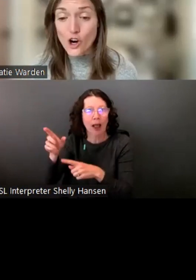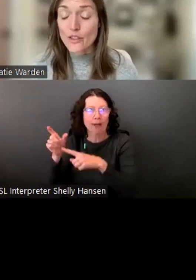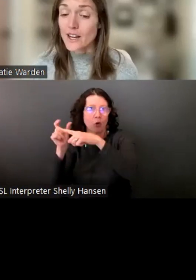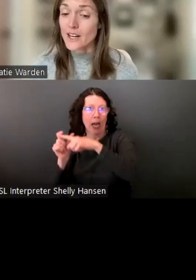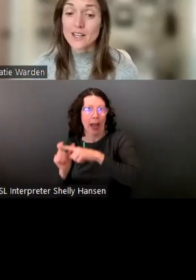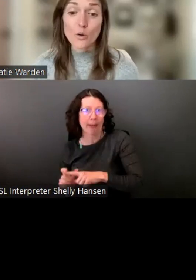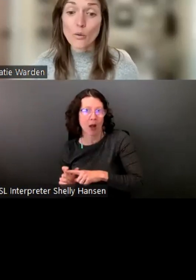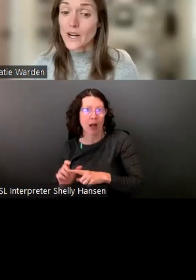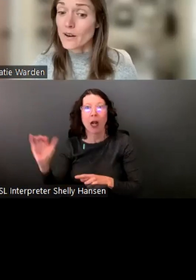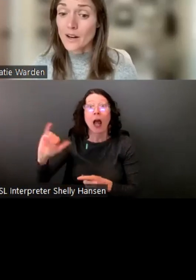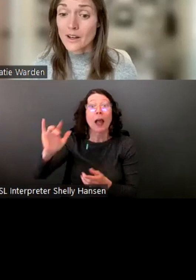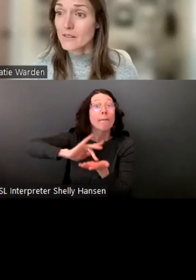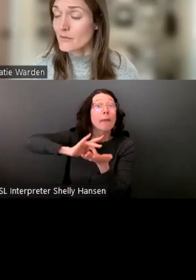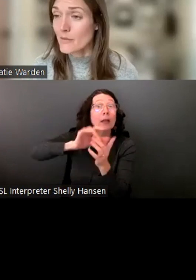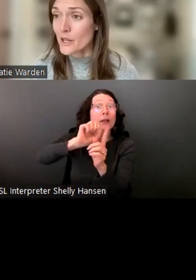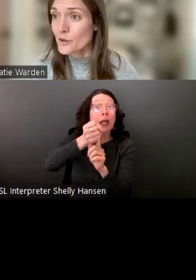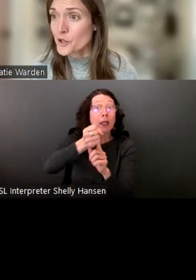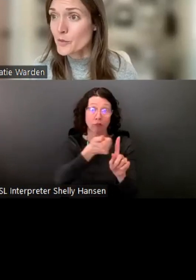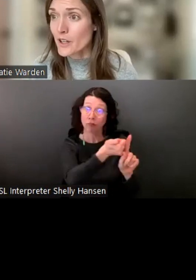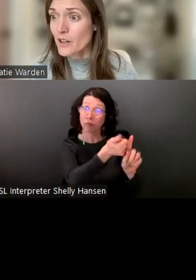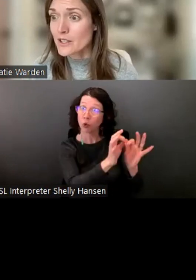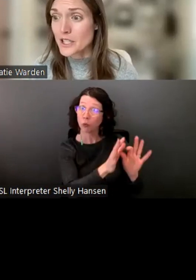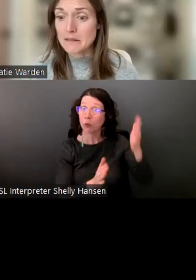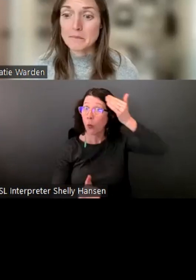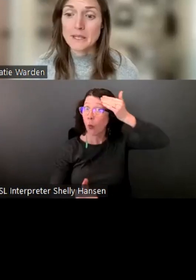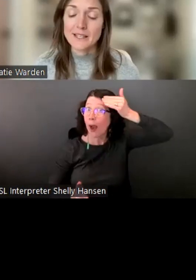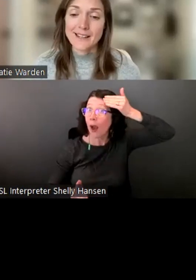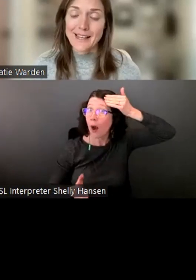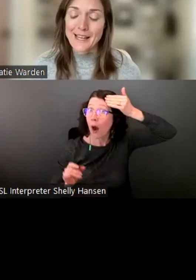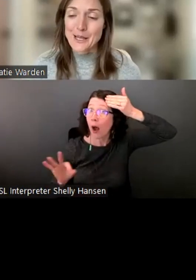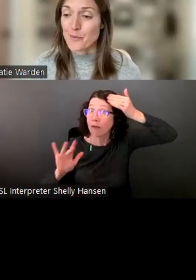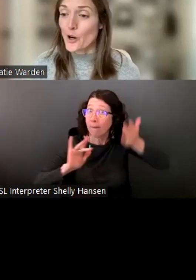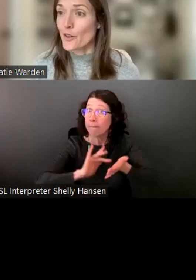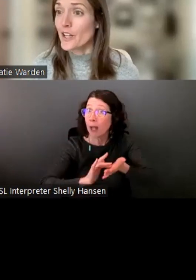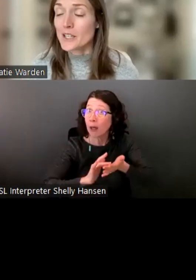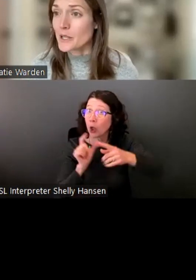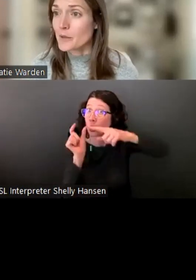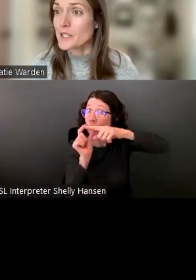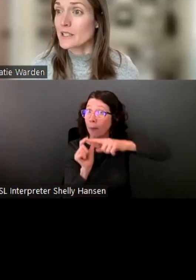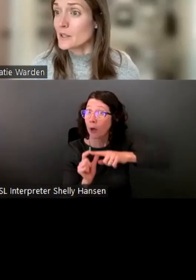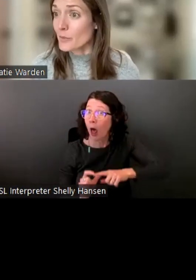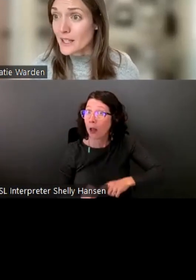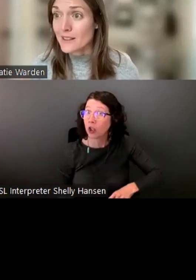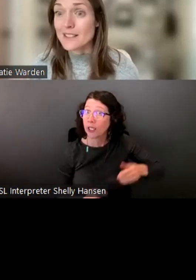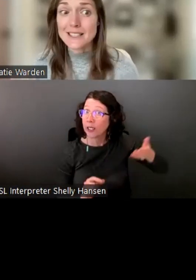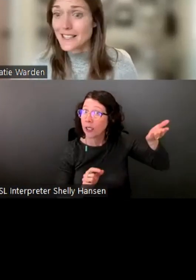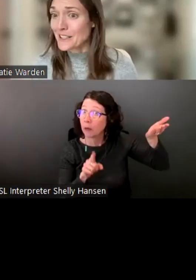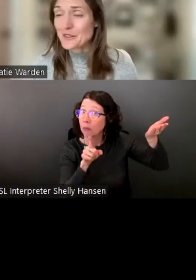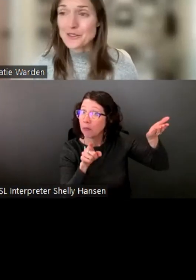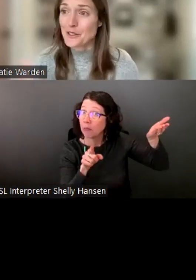are they aware of medical terminology? Are they gonna be able to explain the details